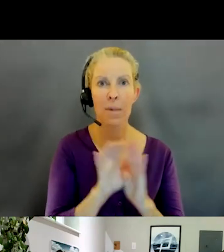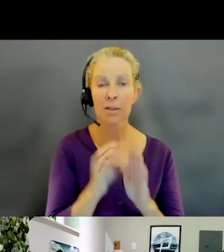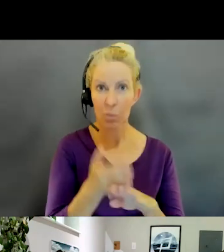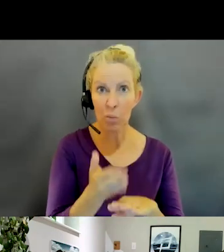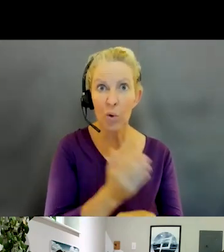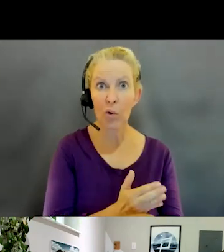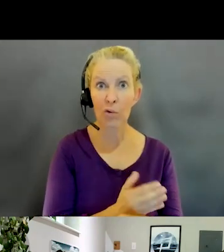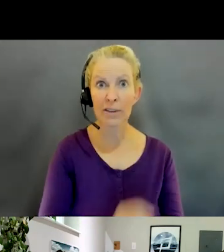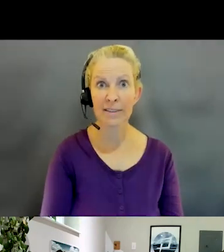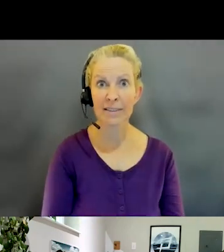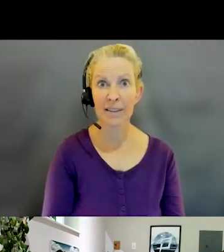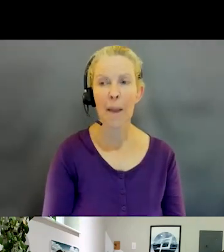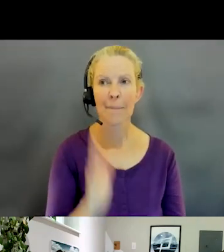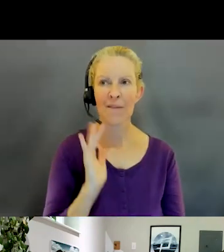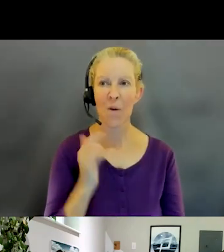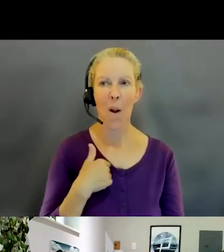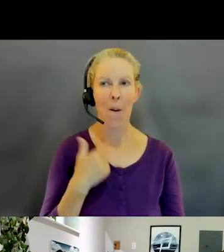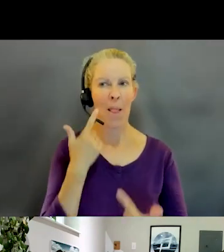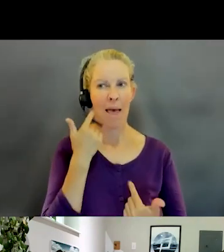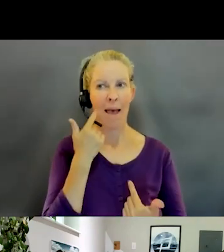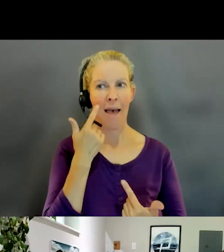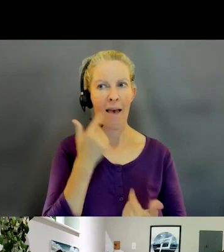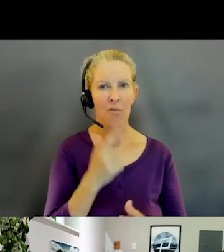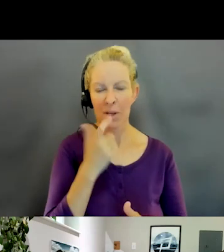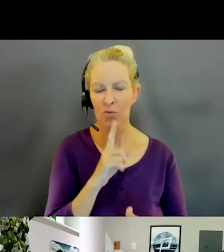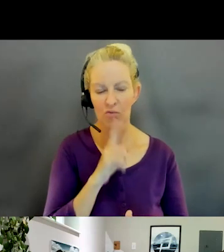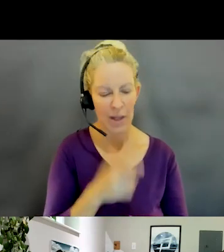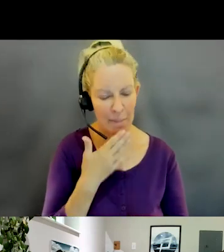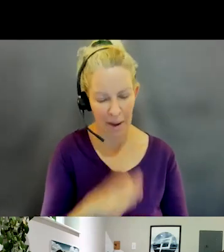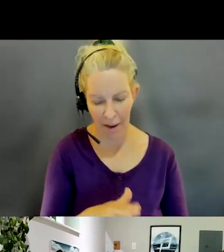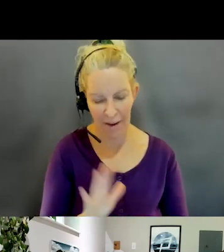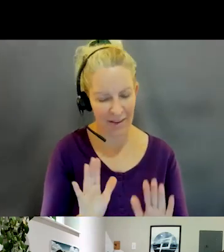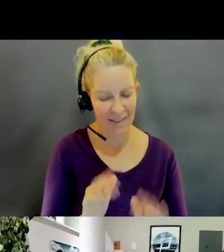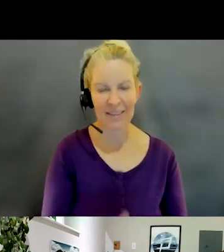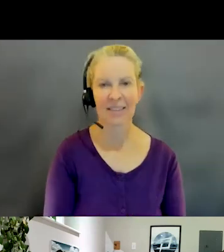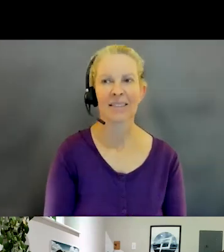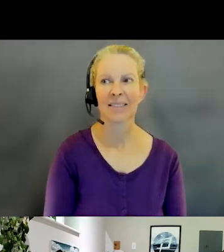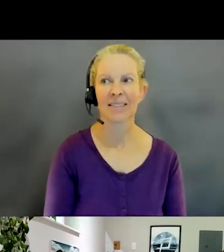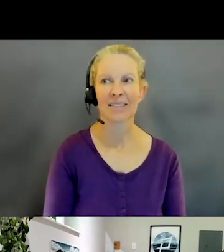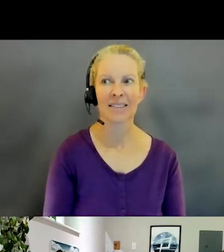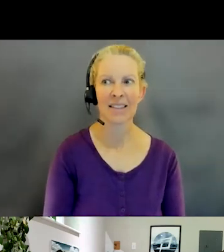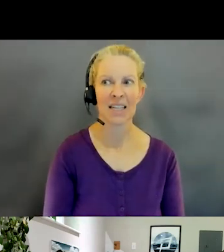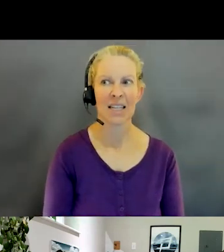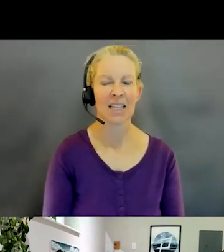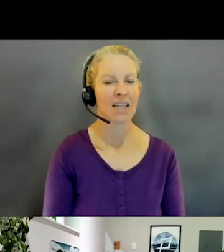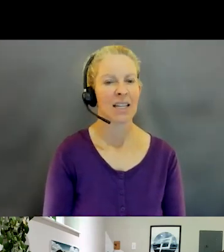I used to just giggle at them because they were so bad. None of the ones that were auto generated